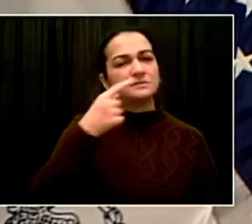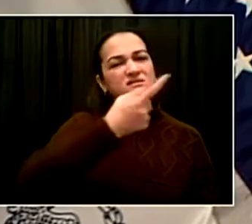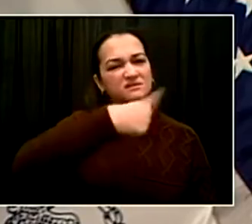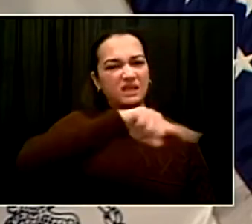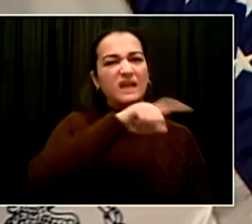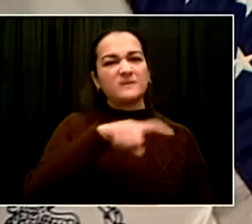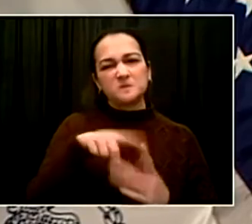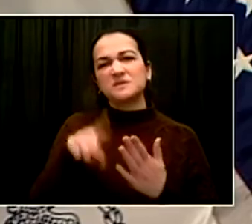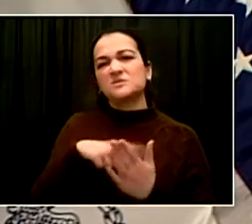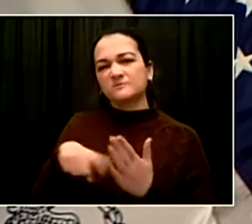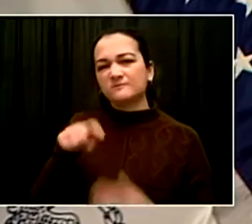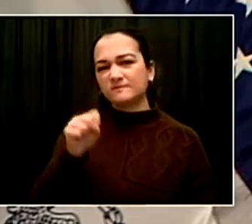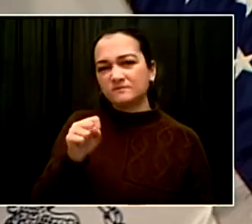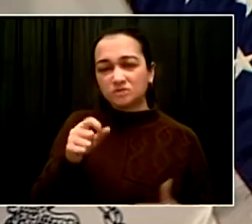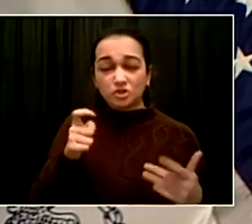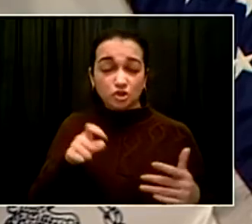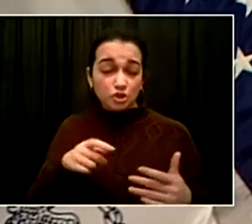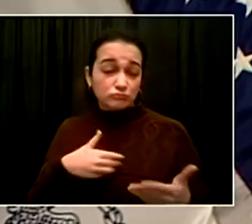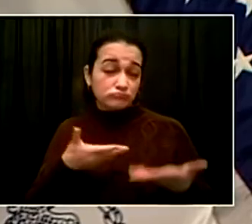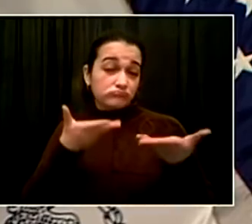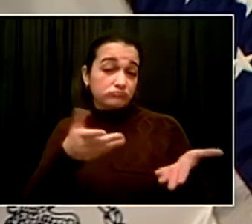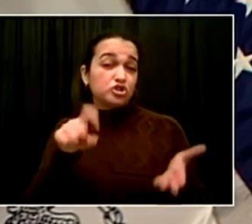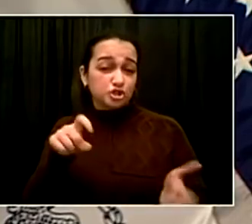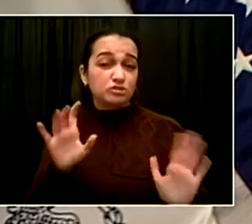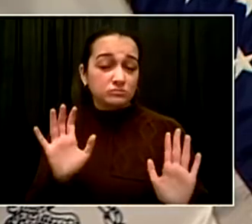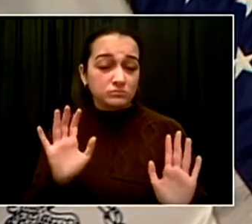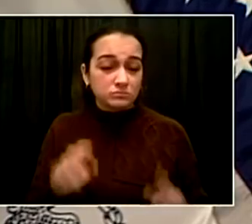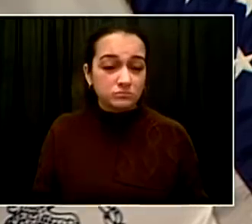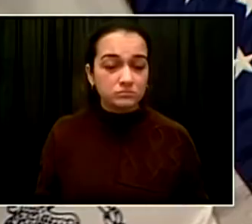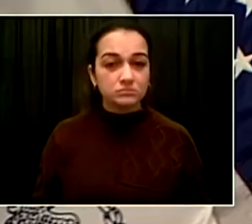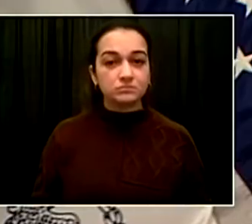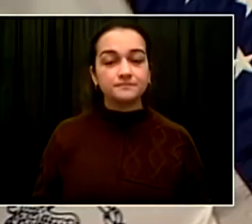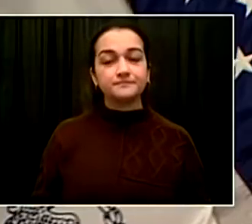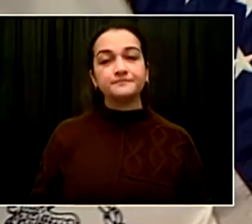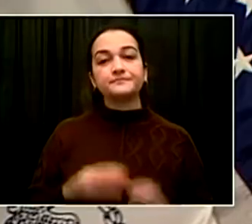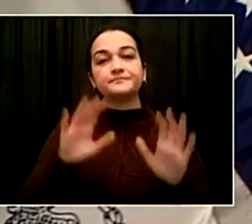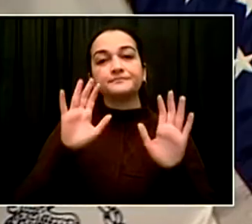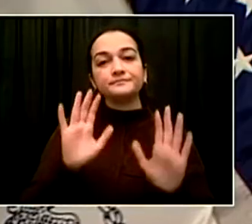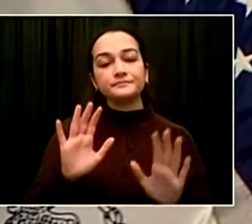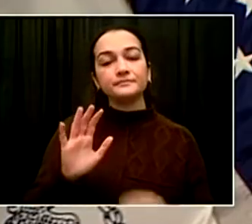ABOUT THEM. THAT WAS A VERY IMPORTANT